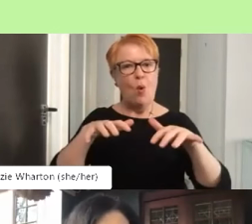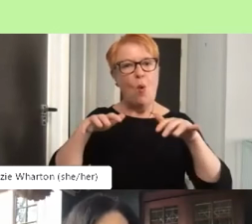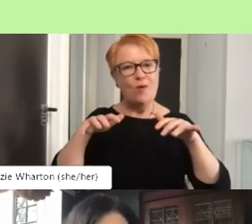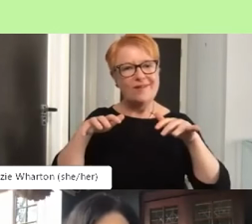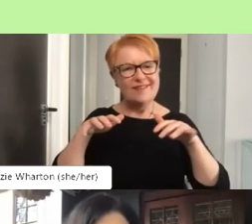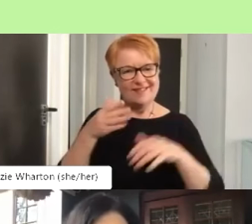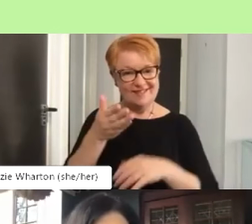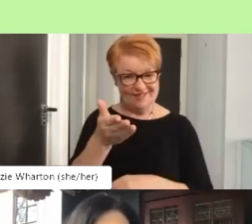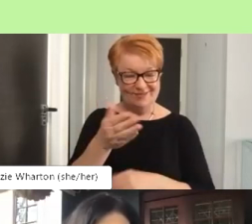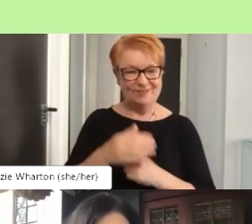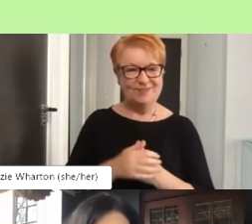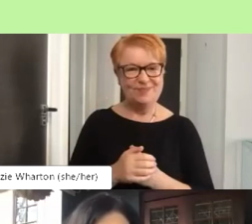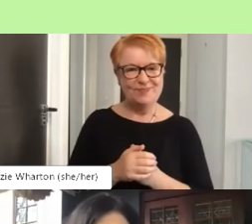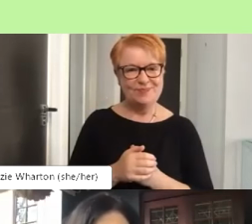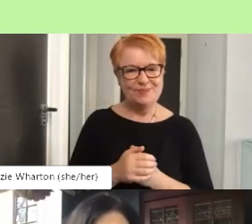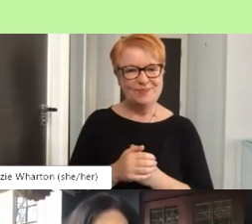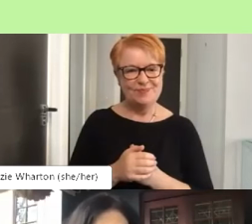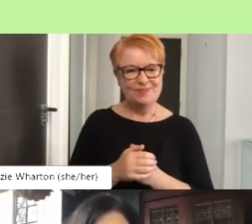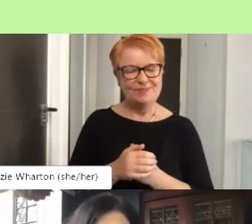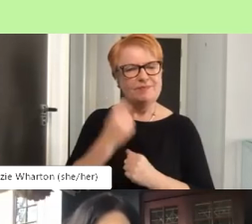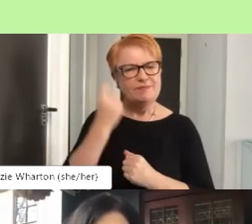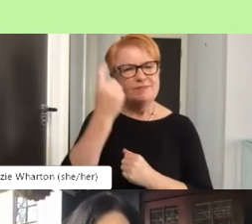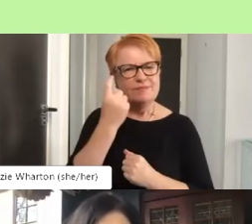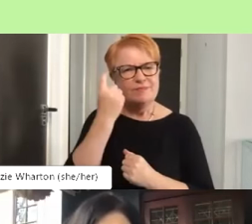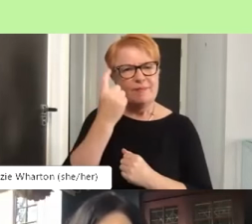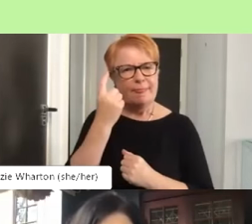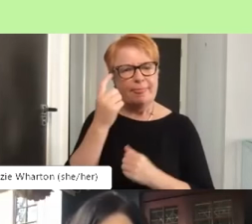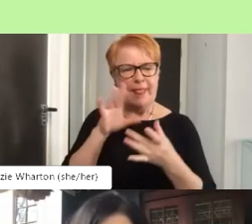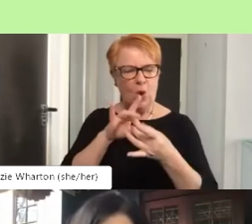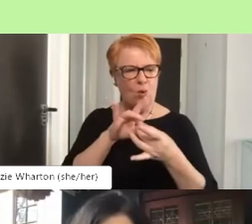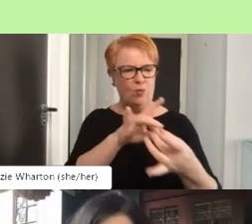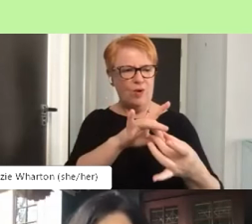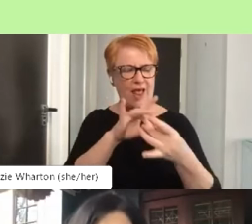And in considering that relationship of the spectators to the spectacle,